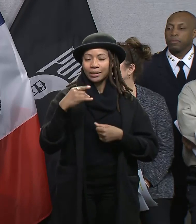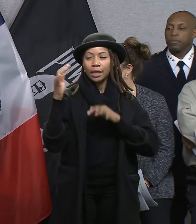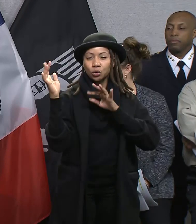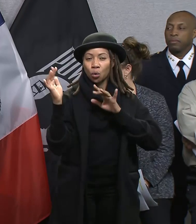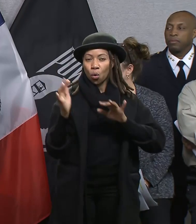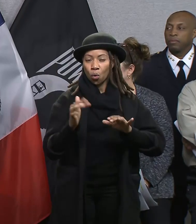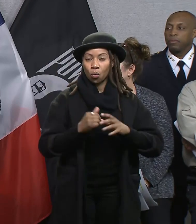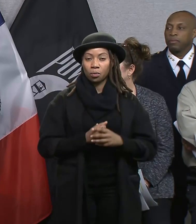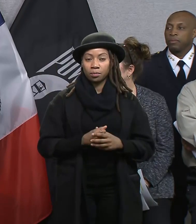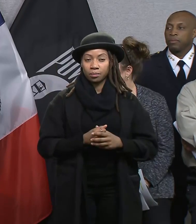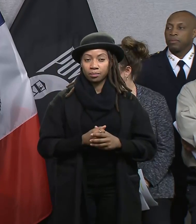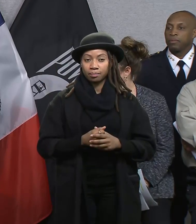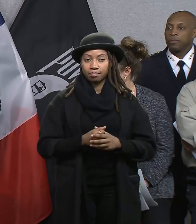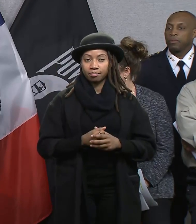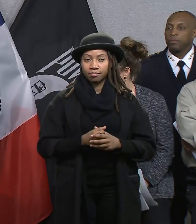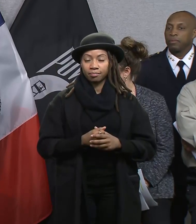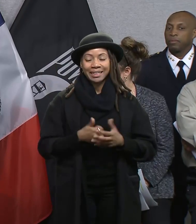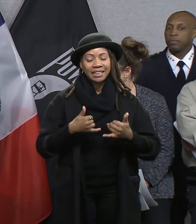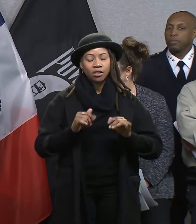SAY A FEW WORDS IN SPANISH BEFORE TURNING